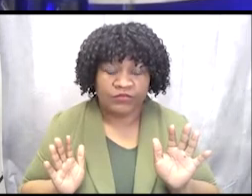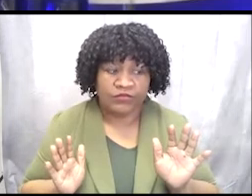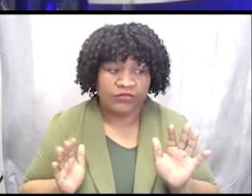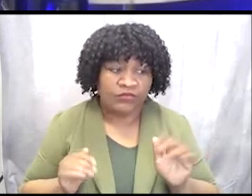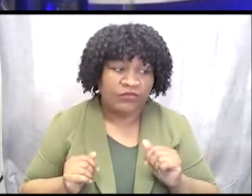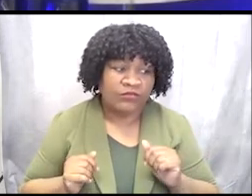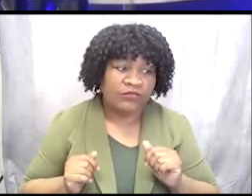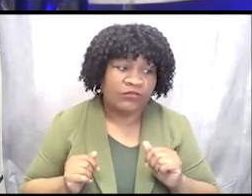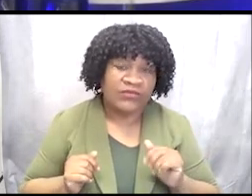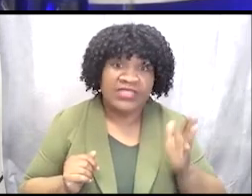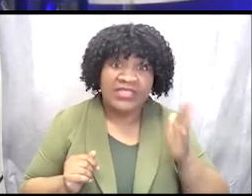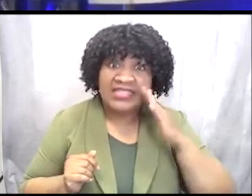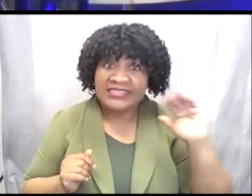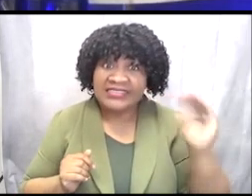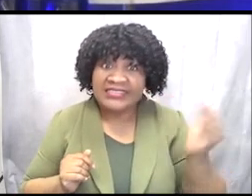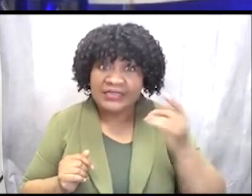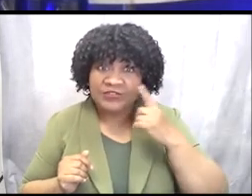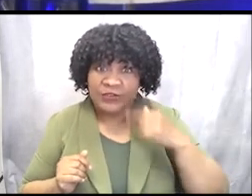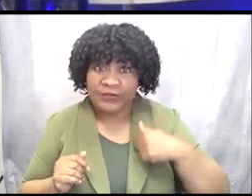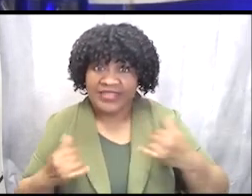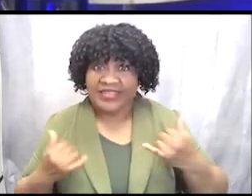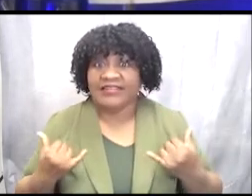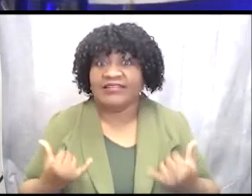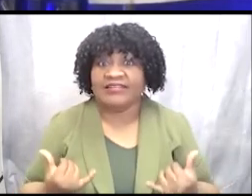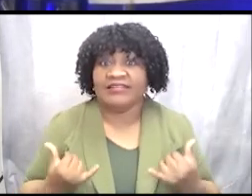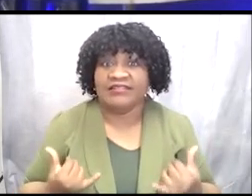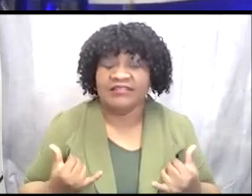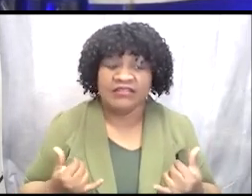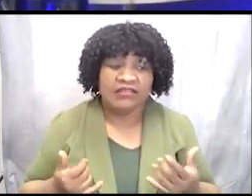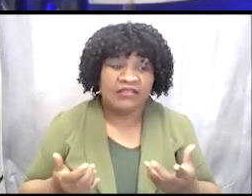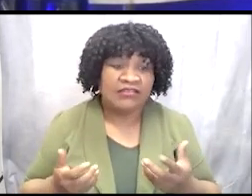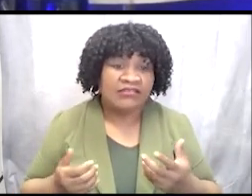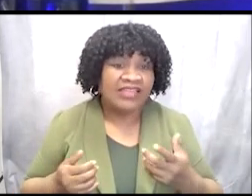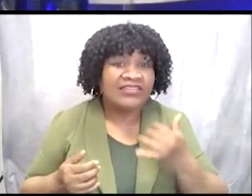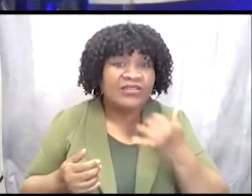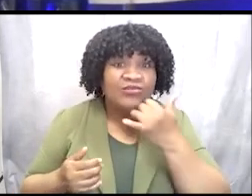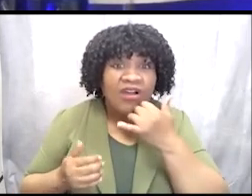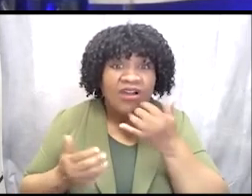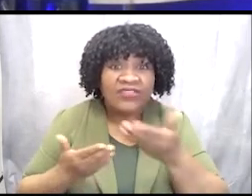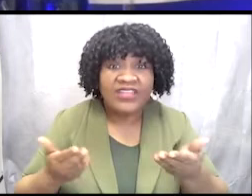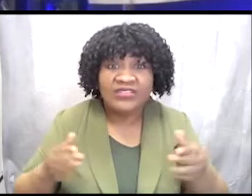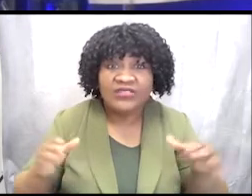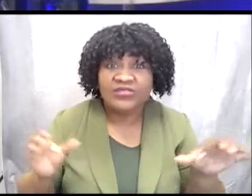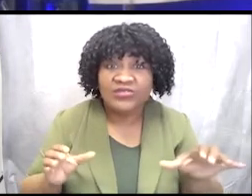It seems to me that the wrong thing to do would be to do nothing.